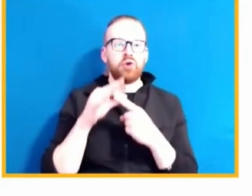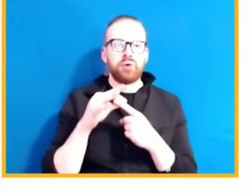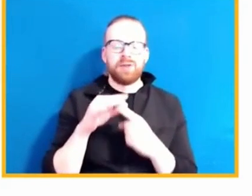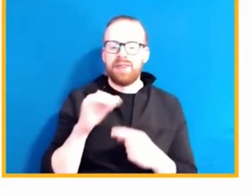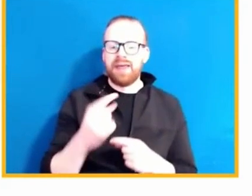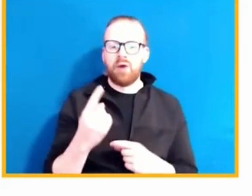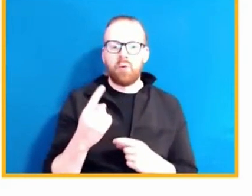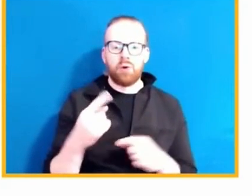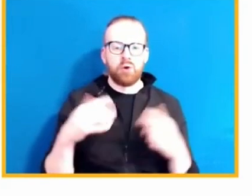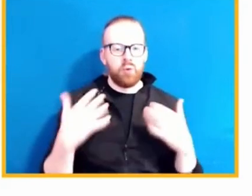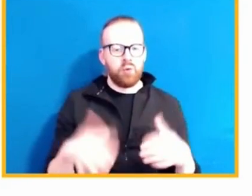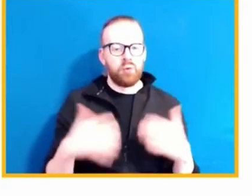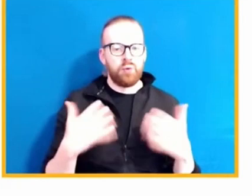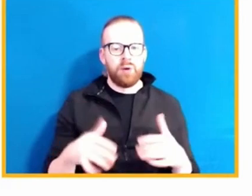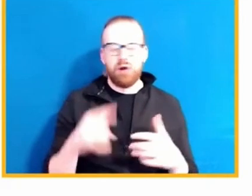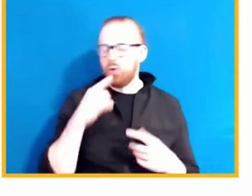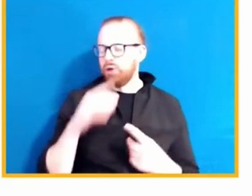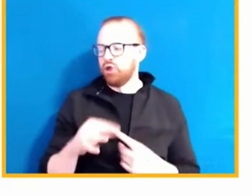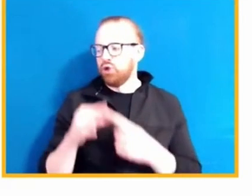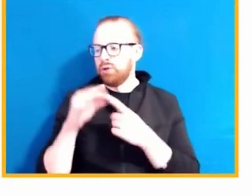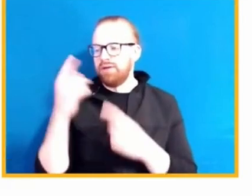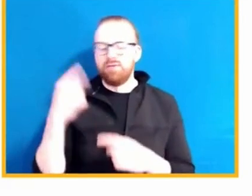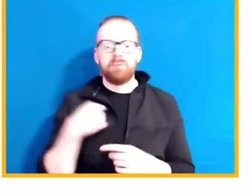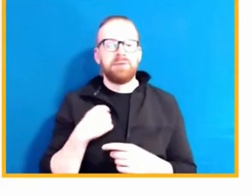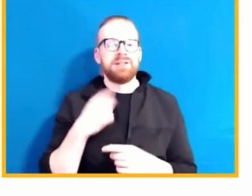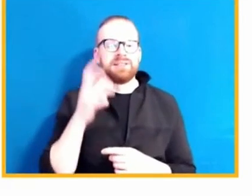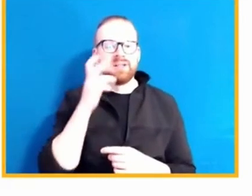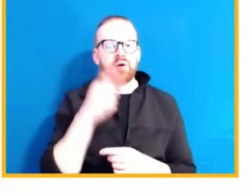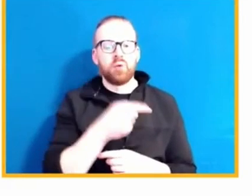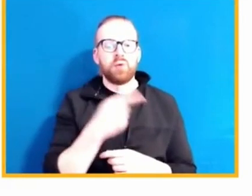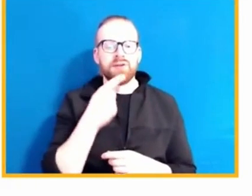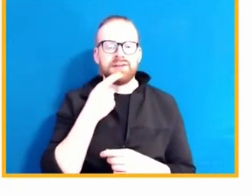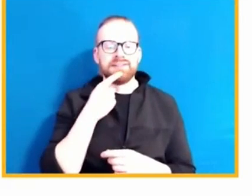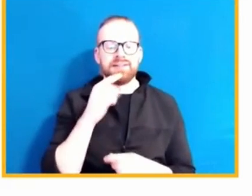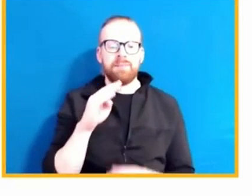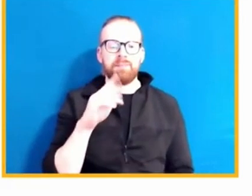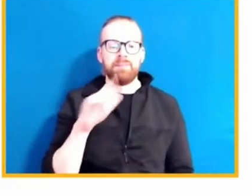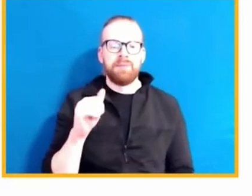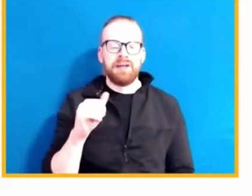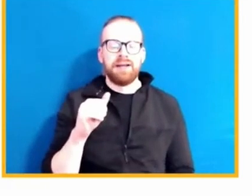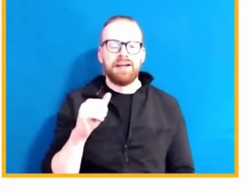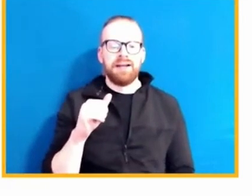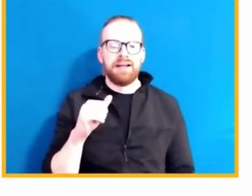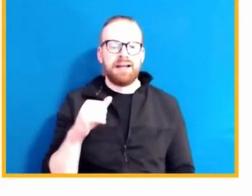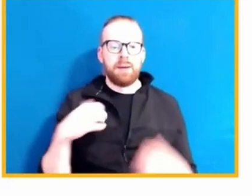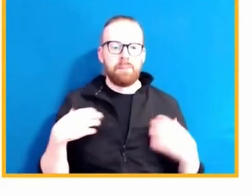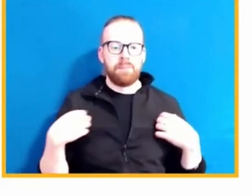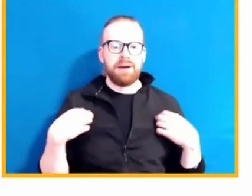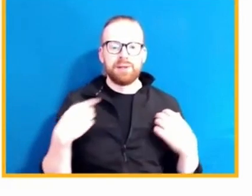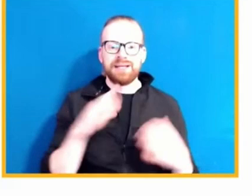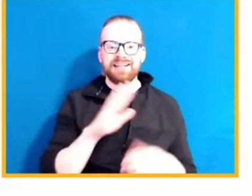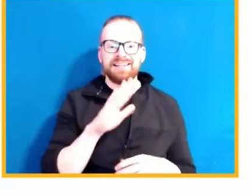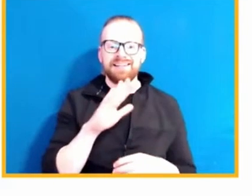that one was definitely unique in my books. But let's hear from what Beta Monkey has to think in terms of Hellhound's performance.